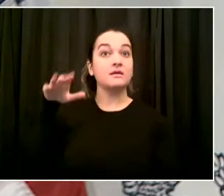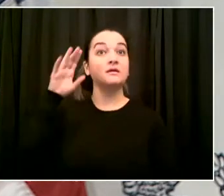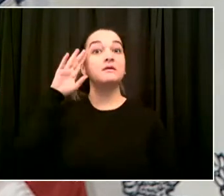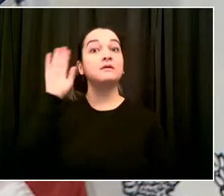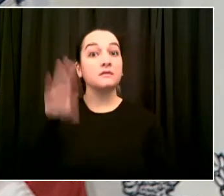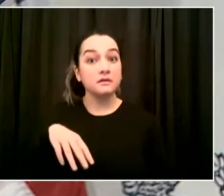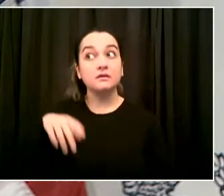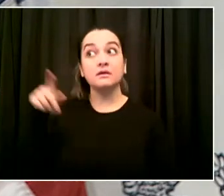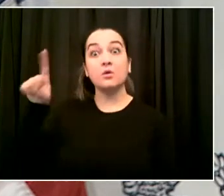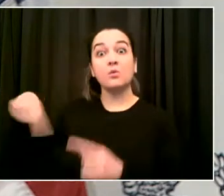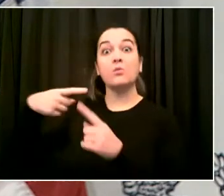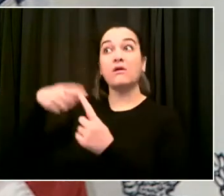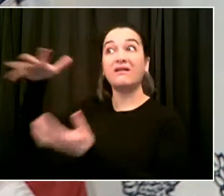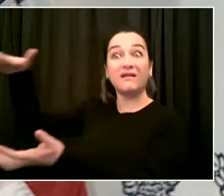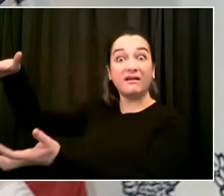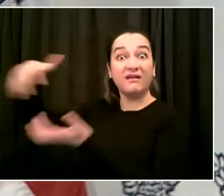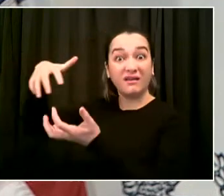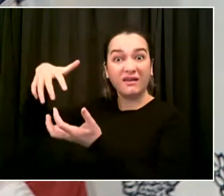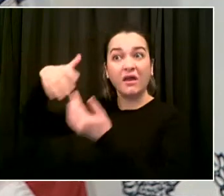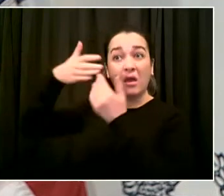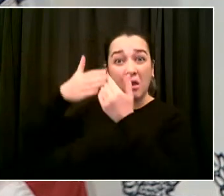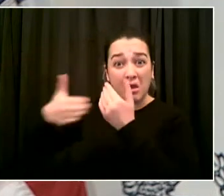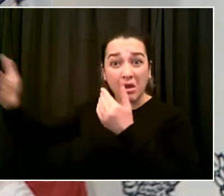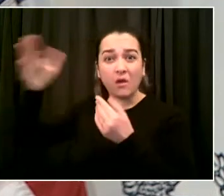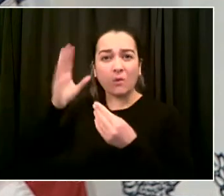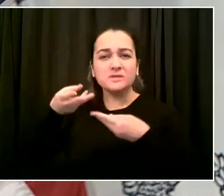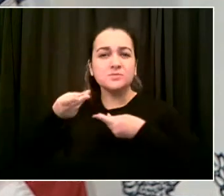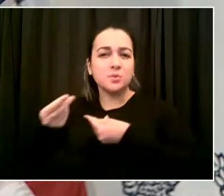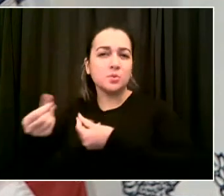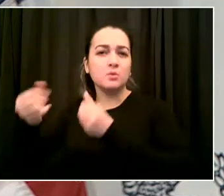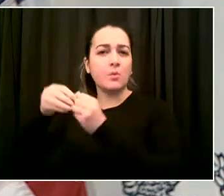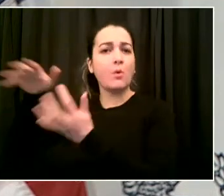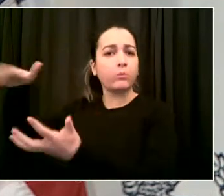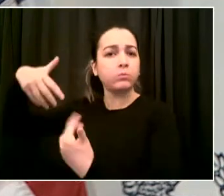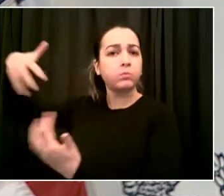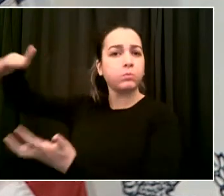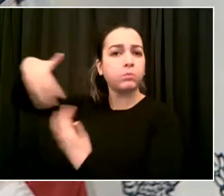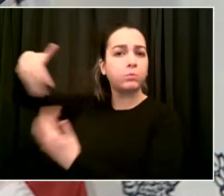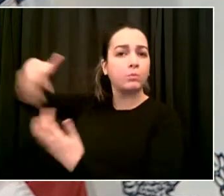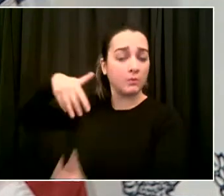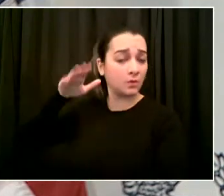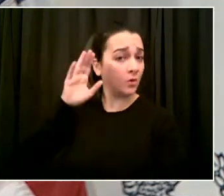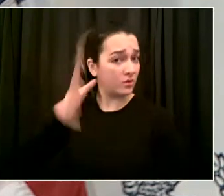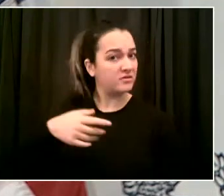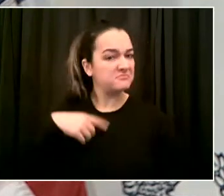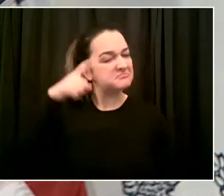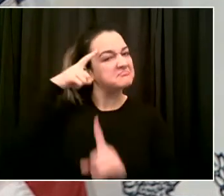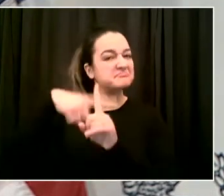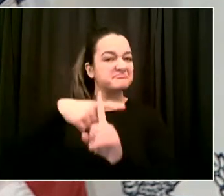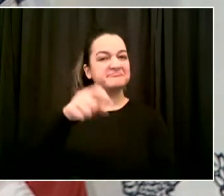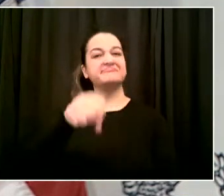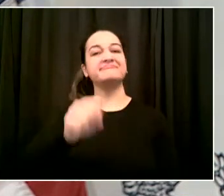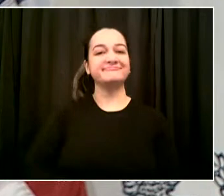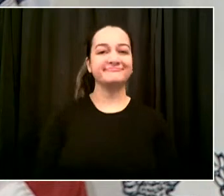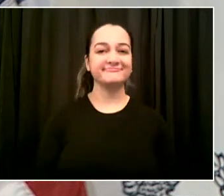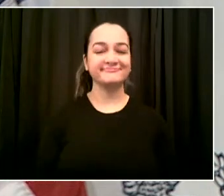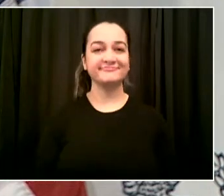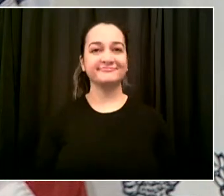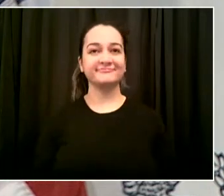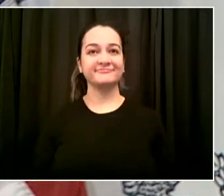VISION THE PRESIDENT HAS PUT FORWARD. HE AND HIIS TETEAM